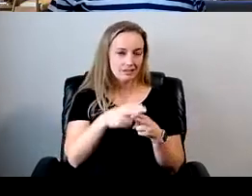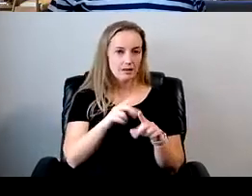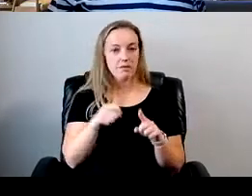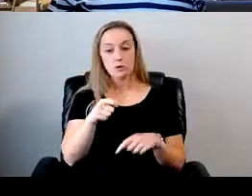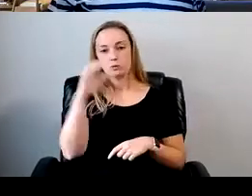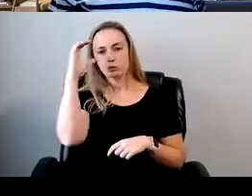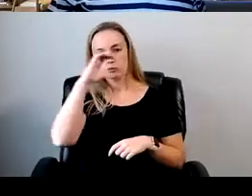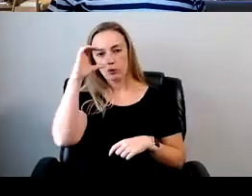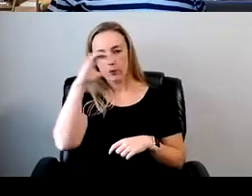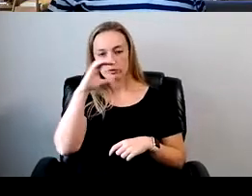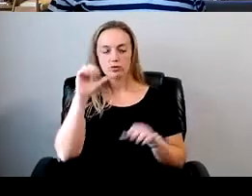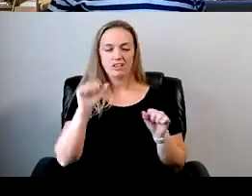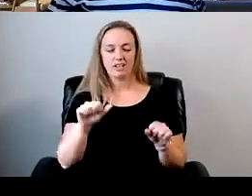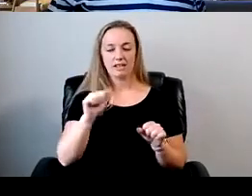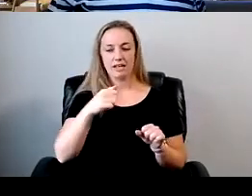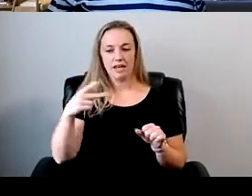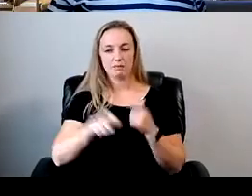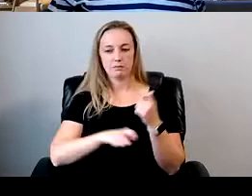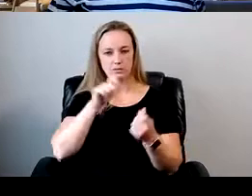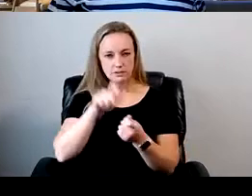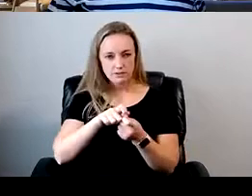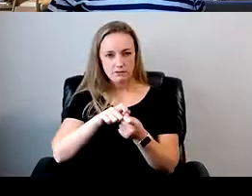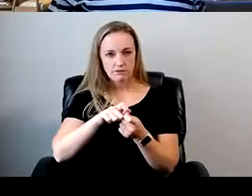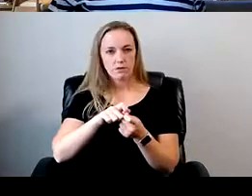there are some apps specifically geared towards increasing.